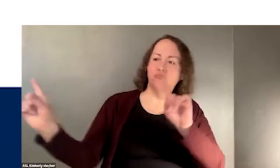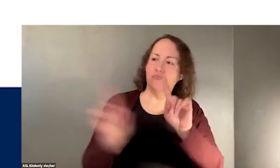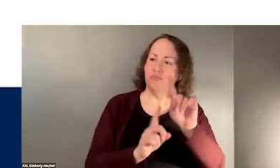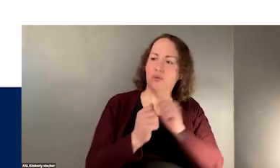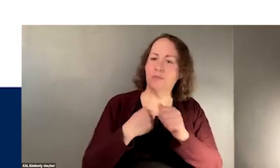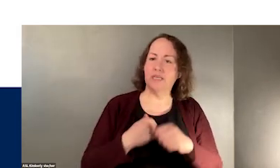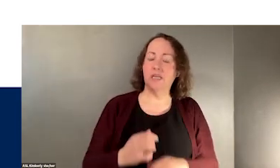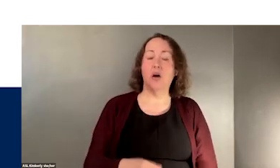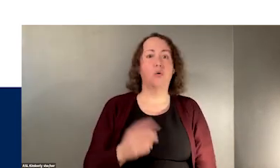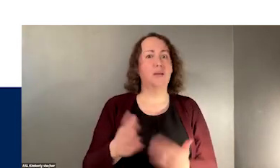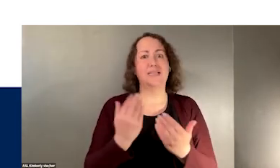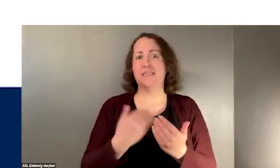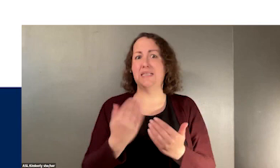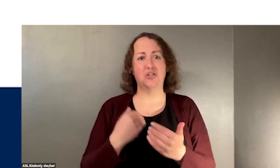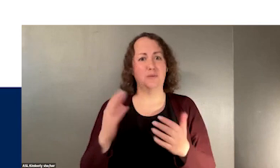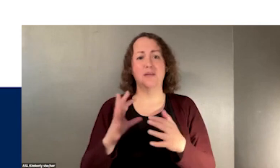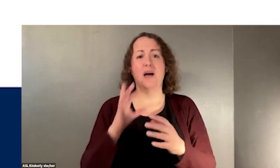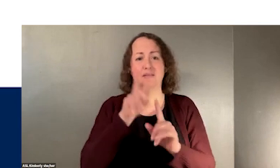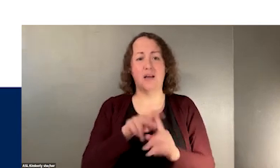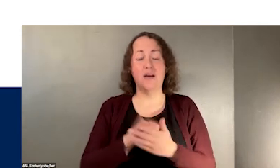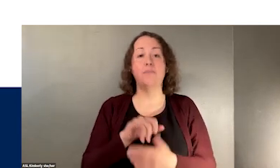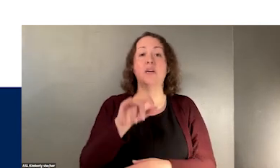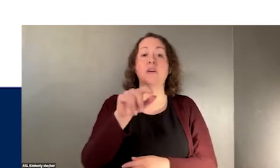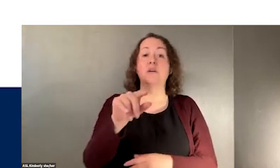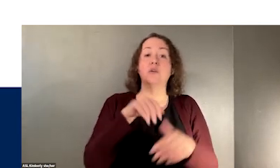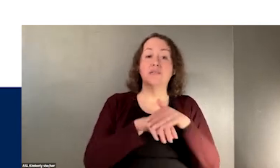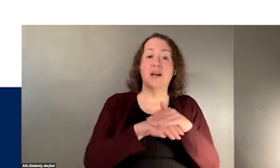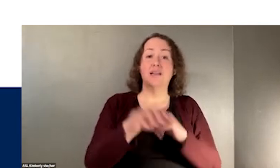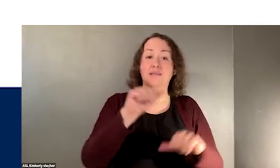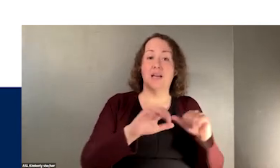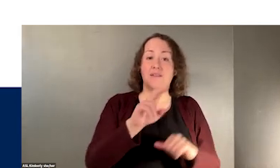When you're signed in to SciENcv, if you've accessed us through Research.gov or ORCID,